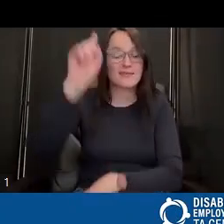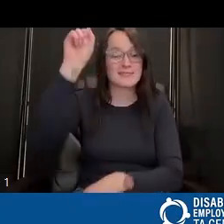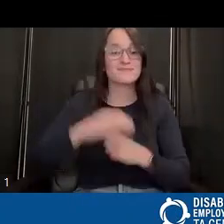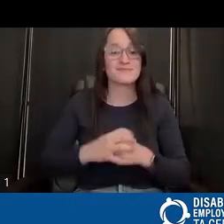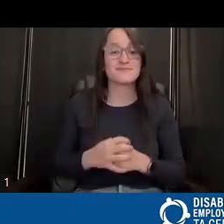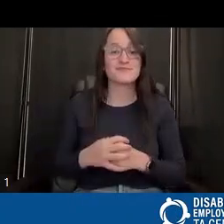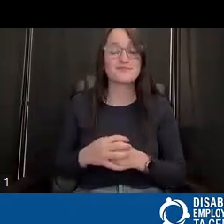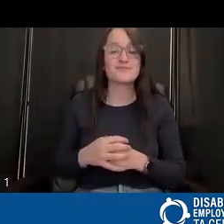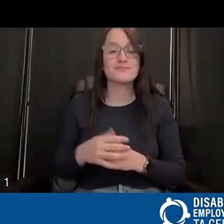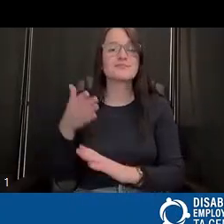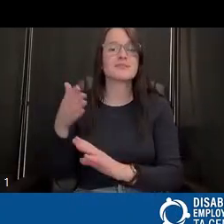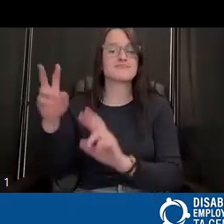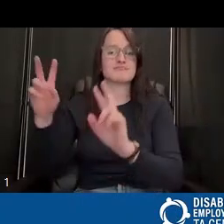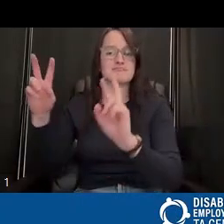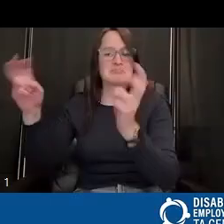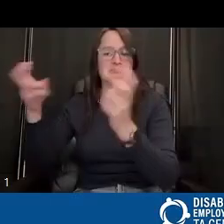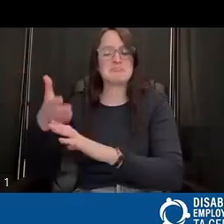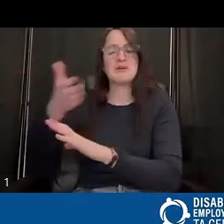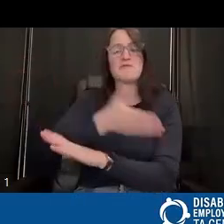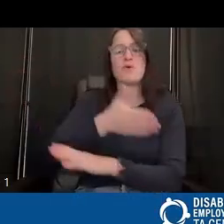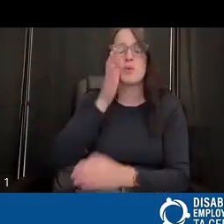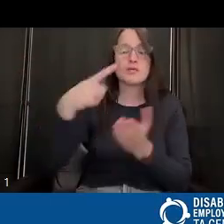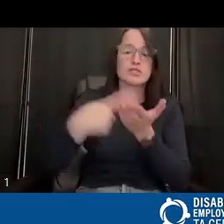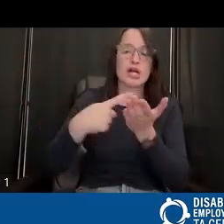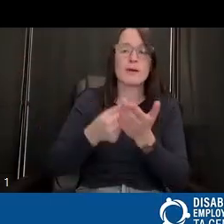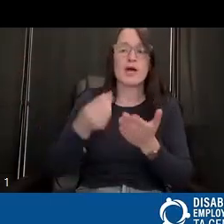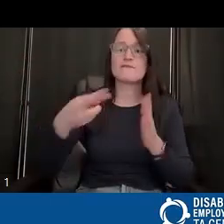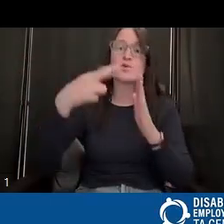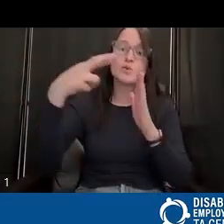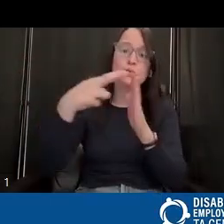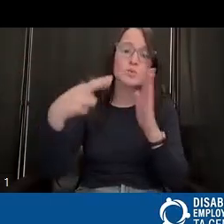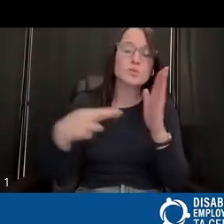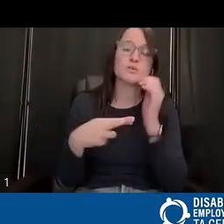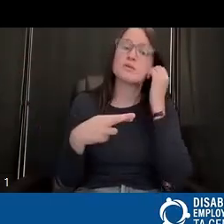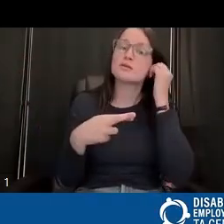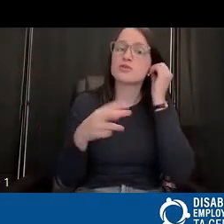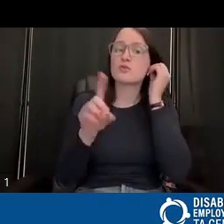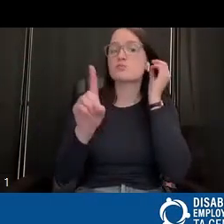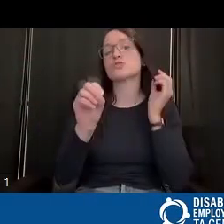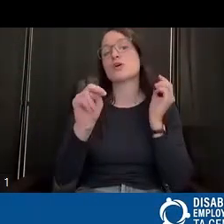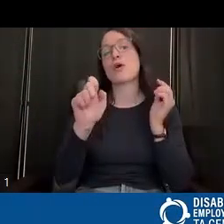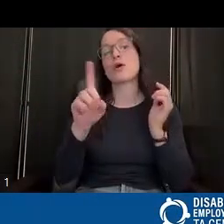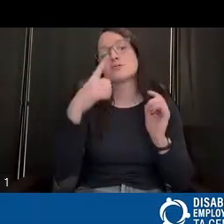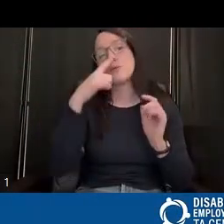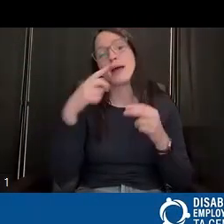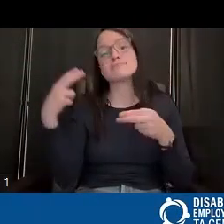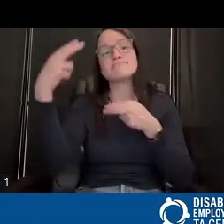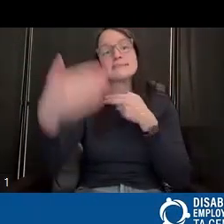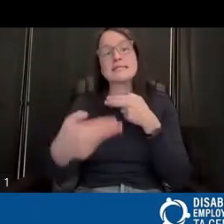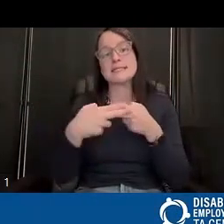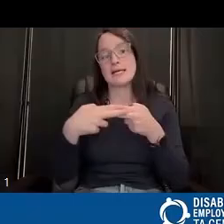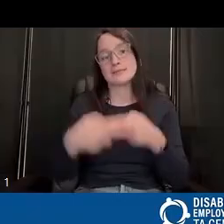let me walk you through a few housekeeping items and Donald we can go to the next slide.